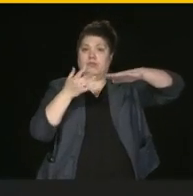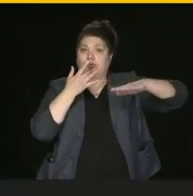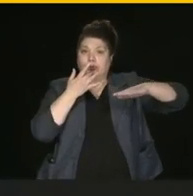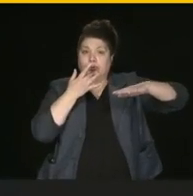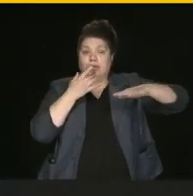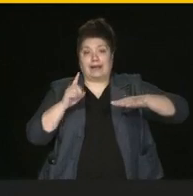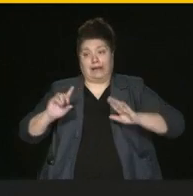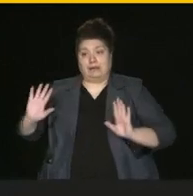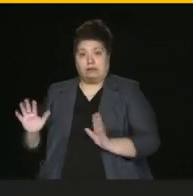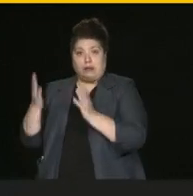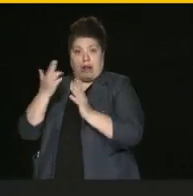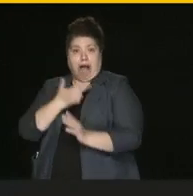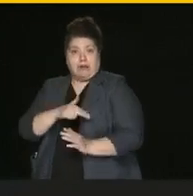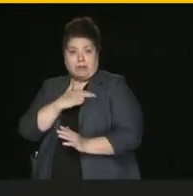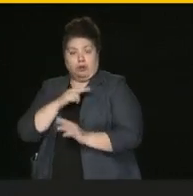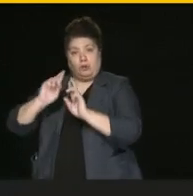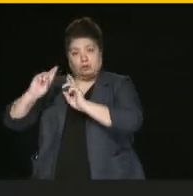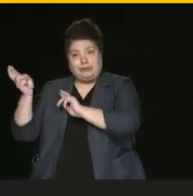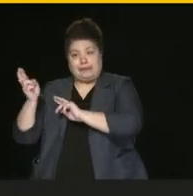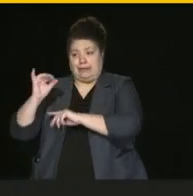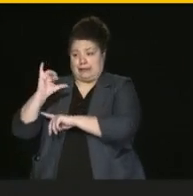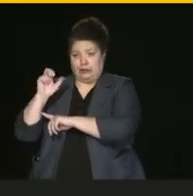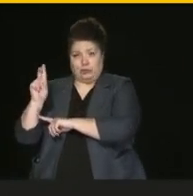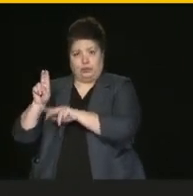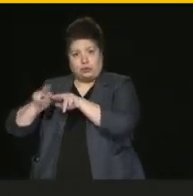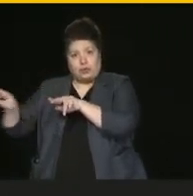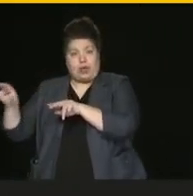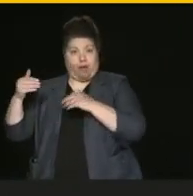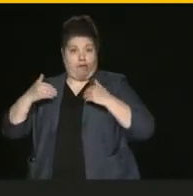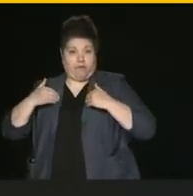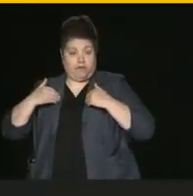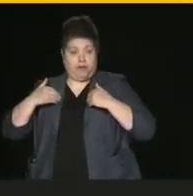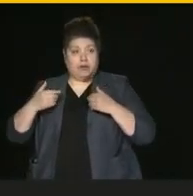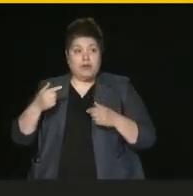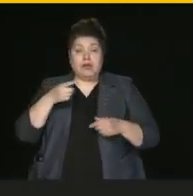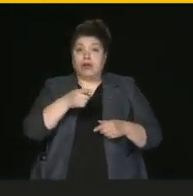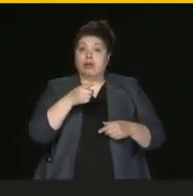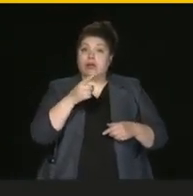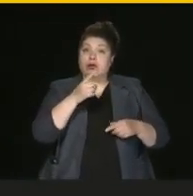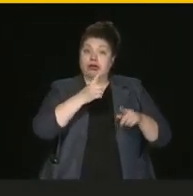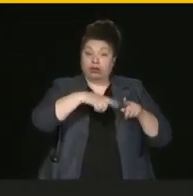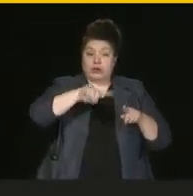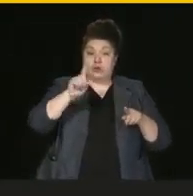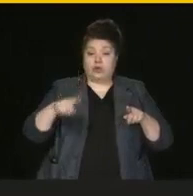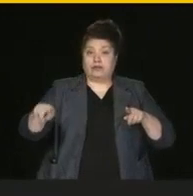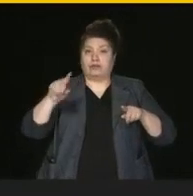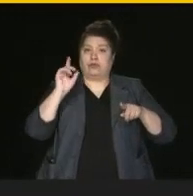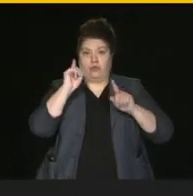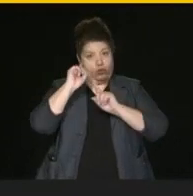PUSH THE DOTTED RED LINE UP, WHAT WE DO, WHAT WE WANT TO DO